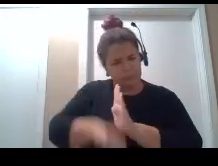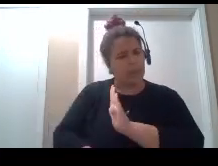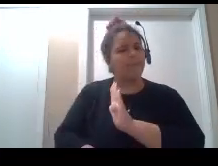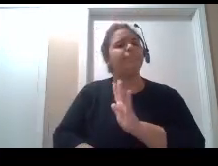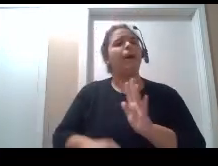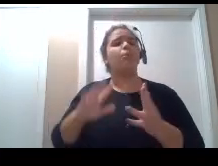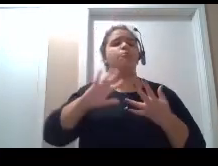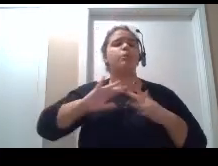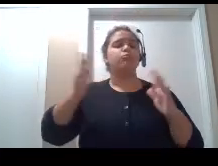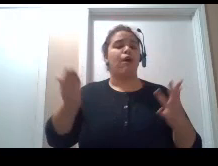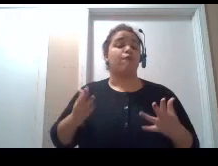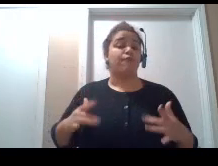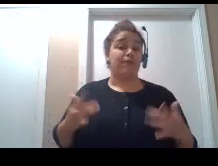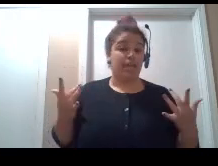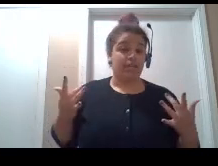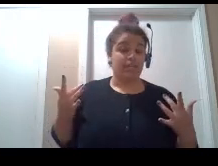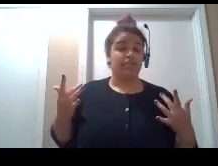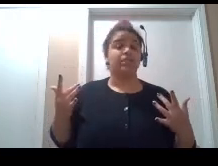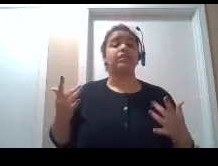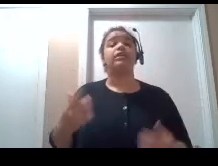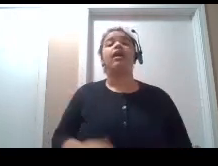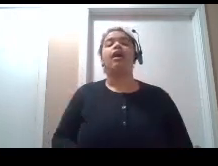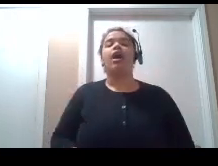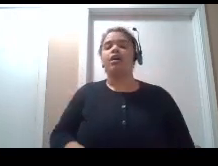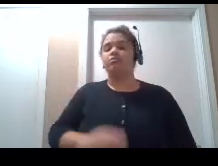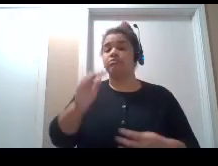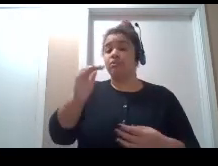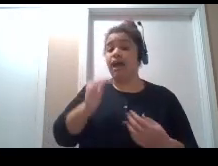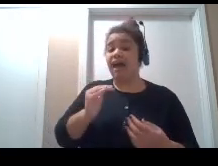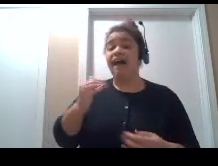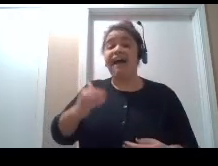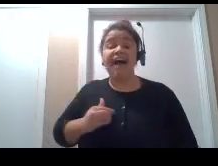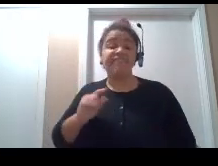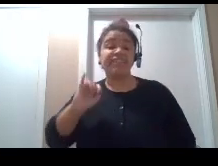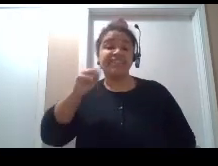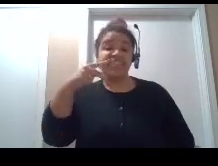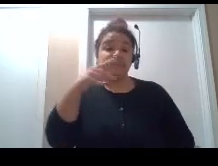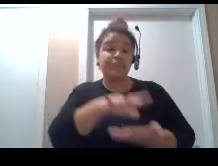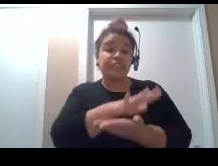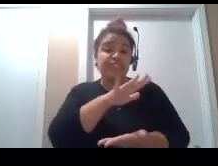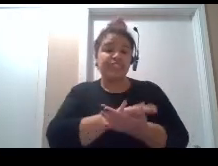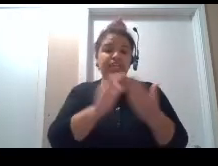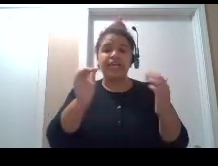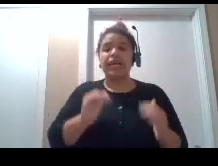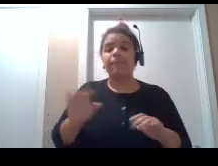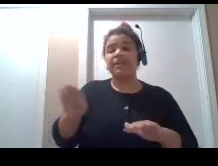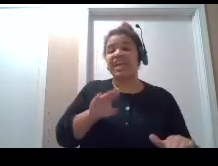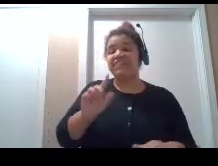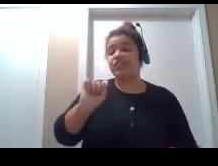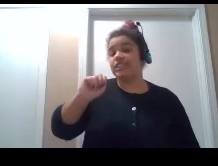and includes the Virtual Interview Tip Sheet, the Behavioral Interview Tip Sheet,